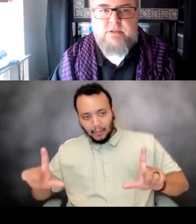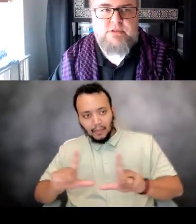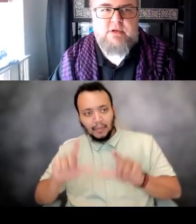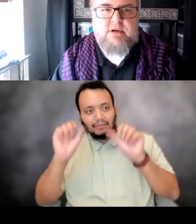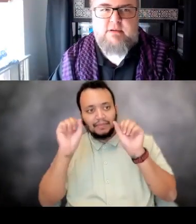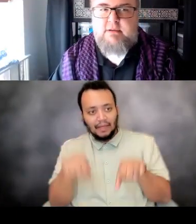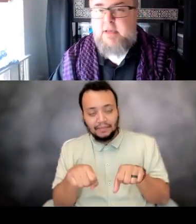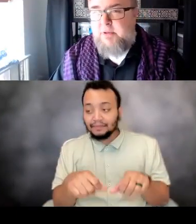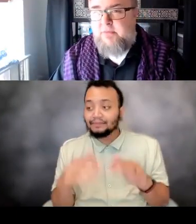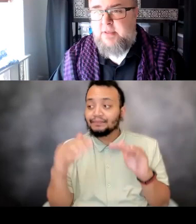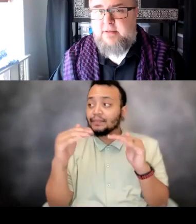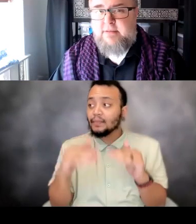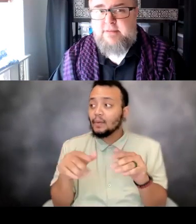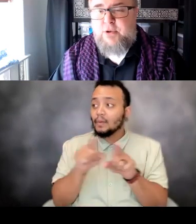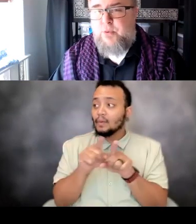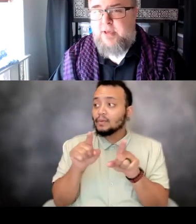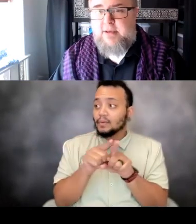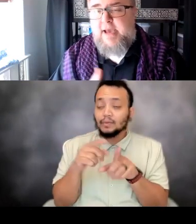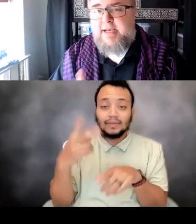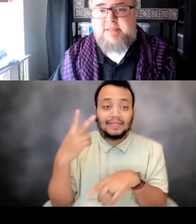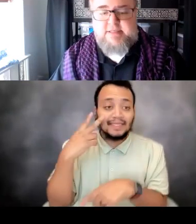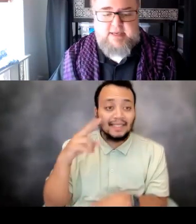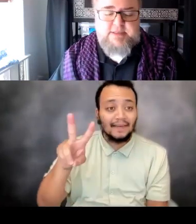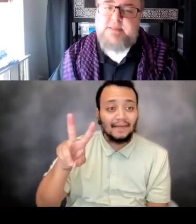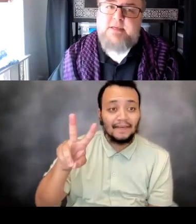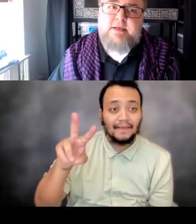So those are couple of the quick access things,